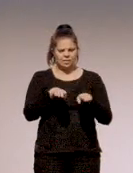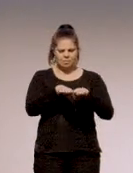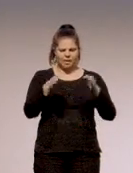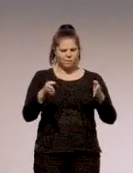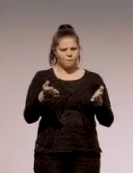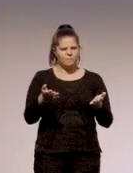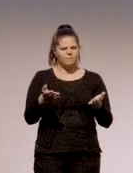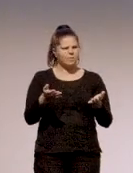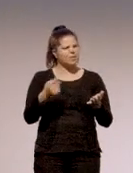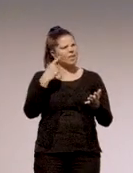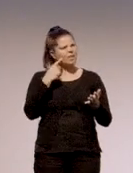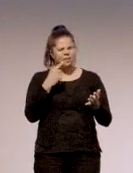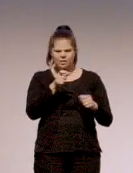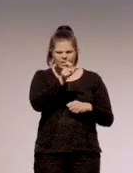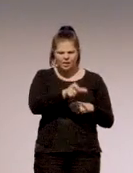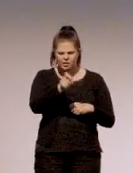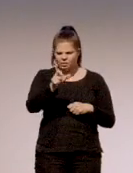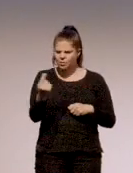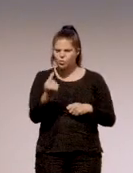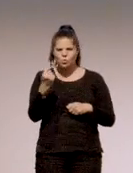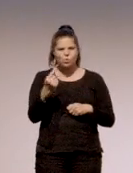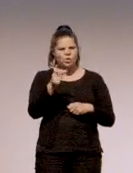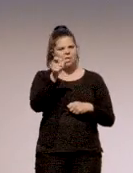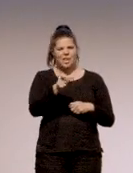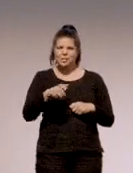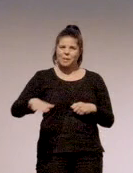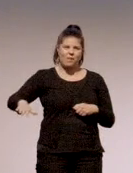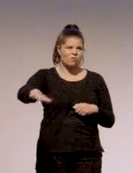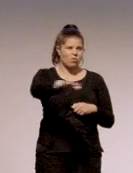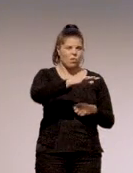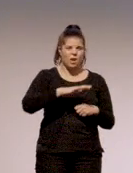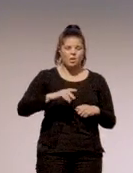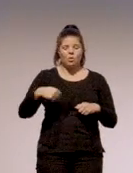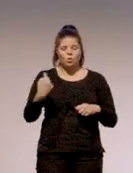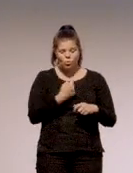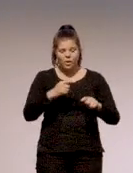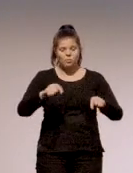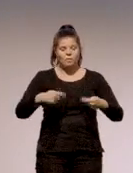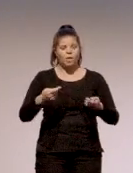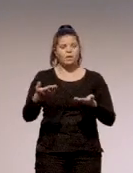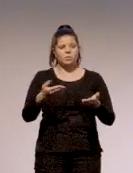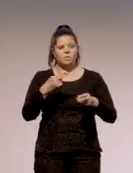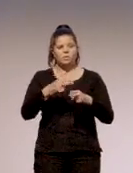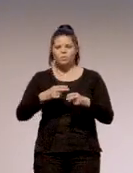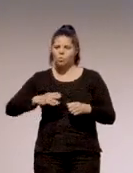And yes, you can say, well, our customer might look like this, so I but at the end of the day, we are providing services for all. You know our...our citizens.